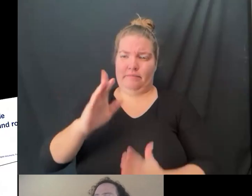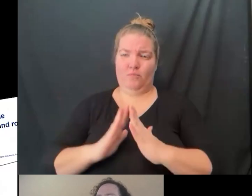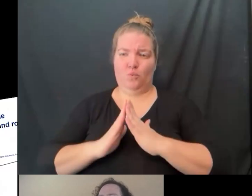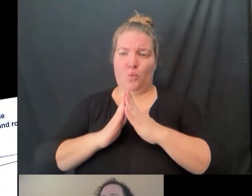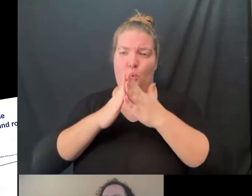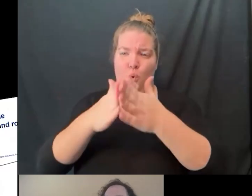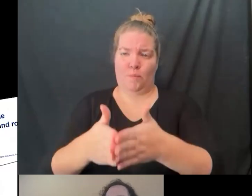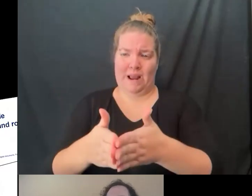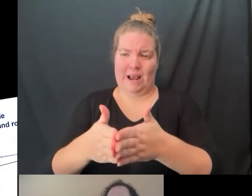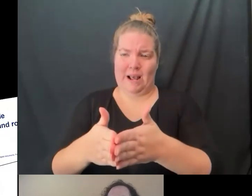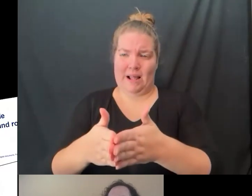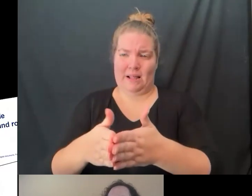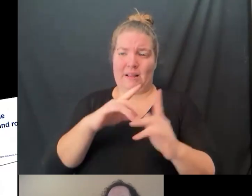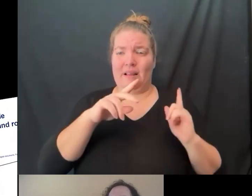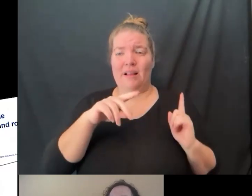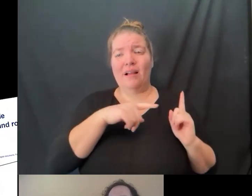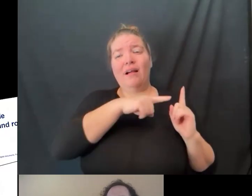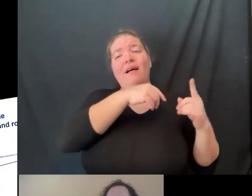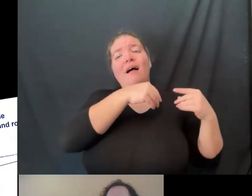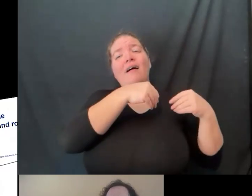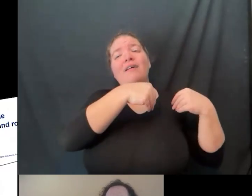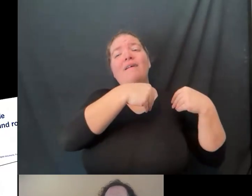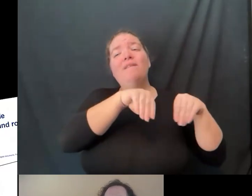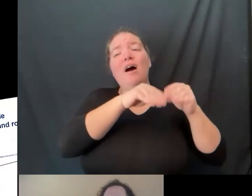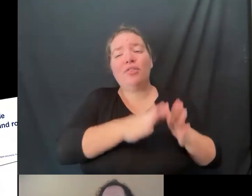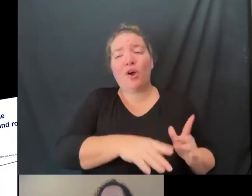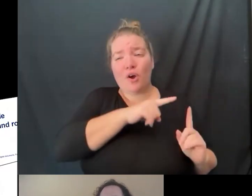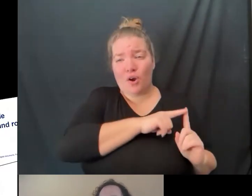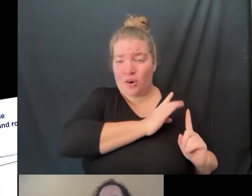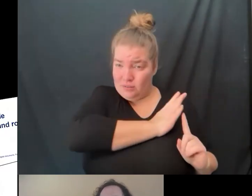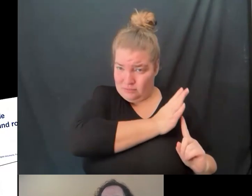What would you recommend in this situation where there is a serious discrepancy between the vendor's